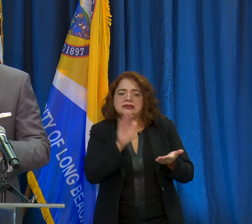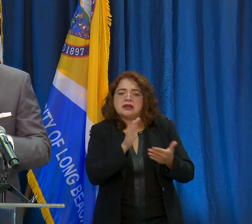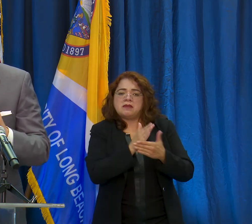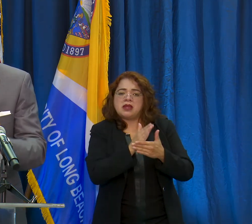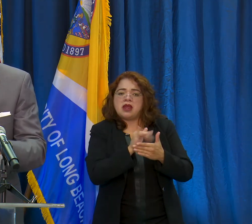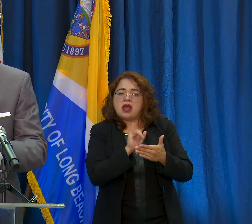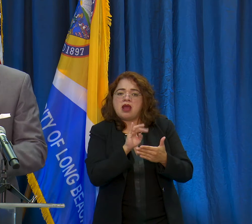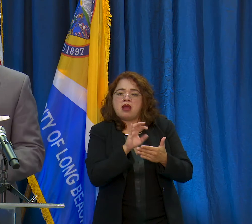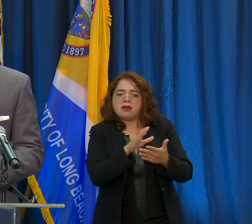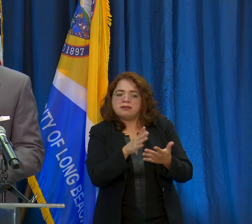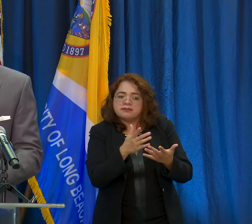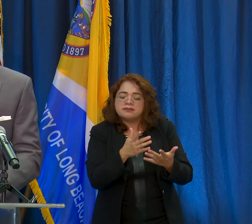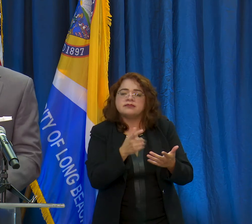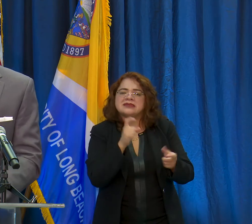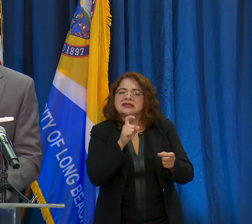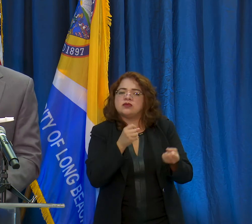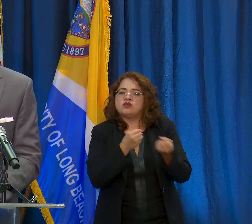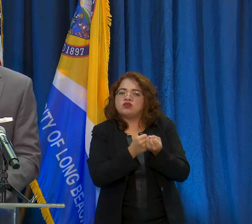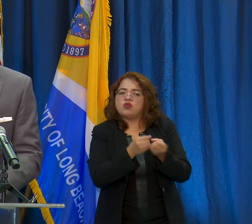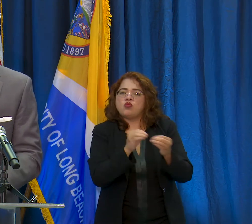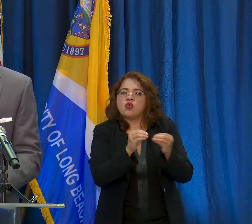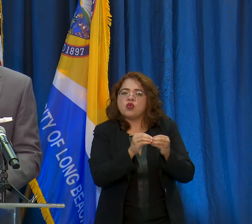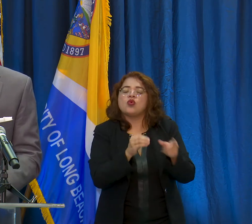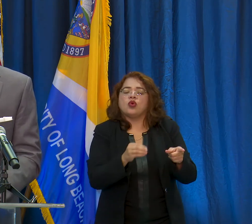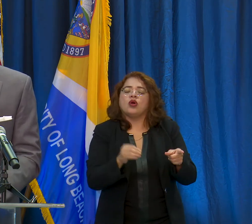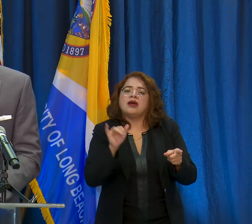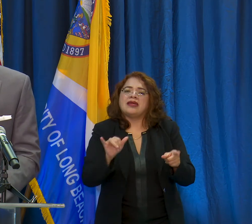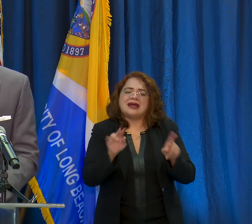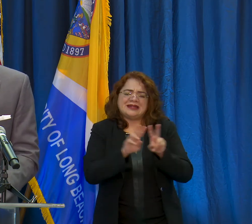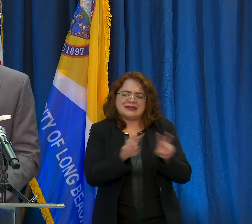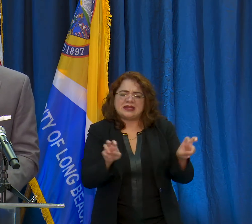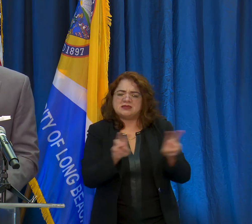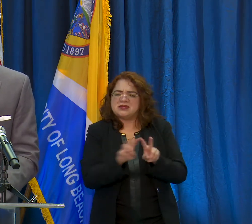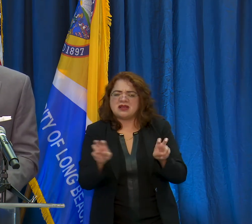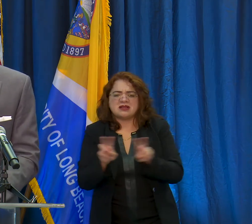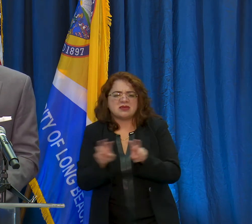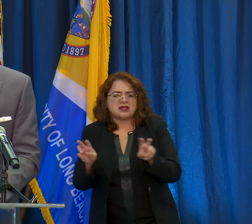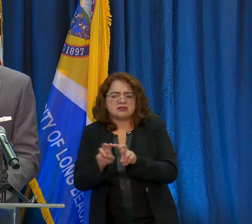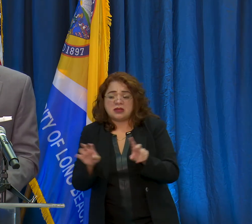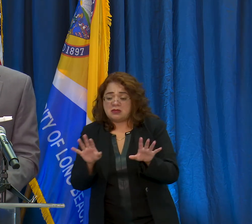will have a bearing on the assessment of the grant applications